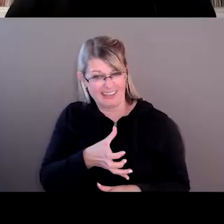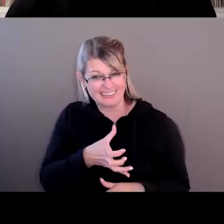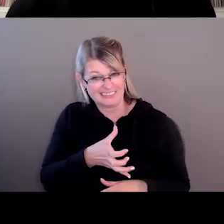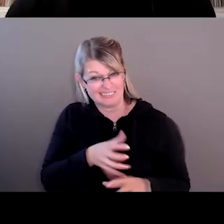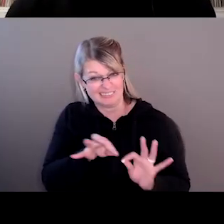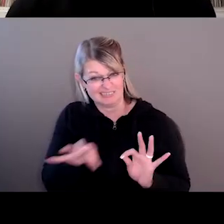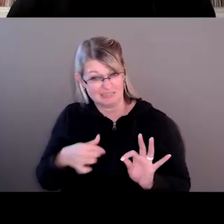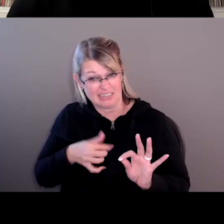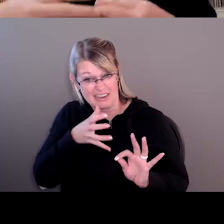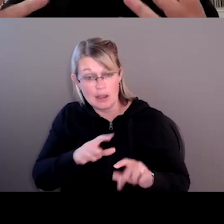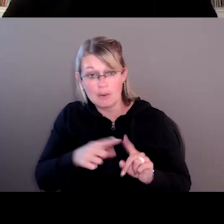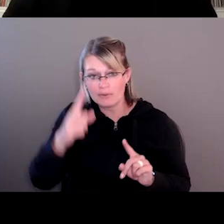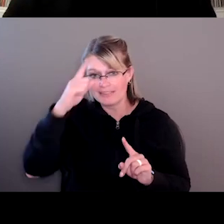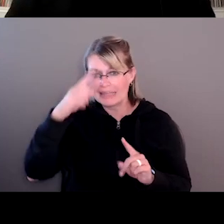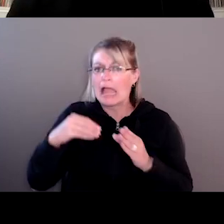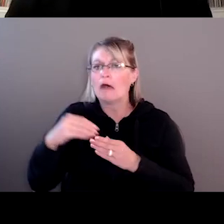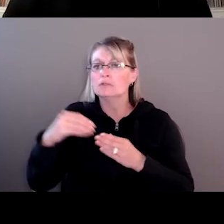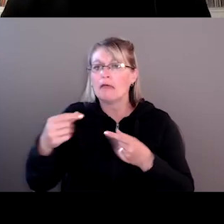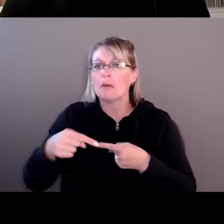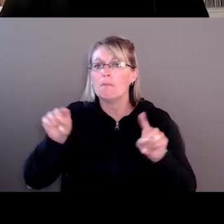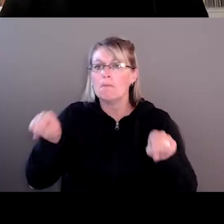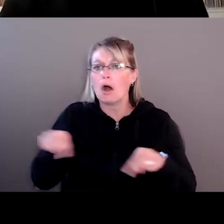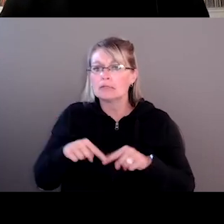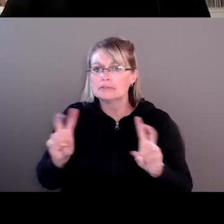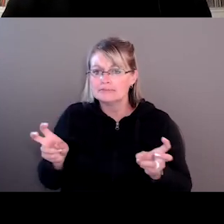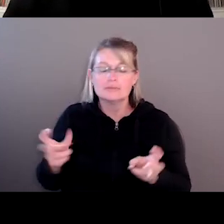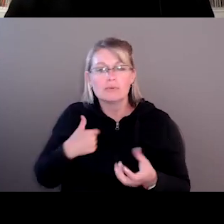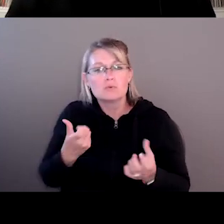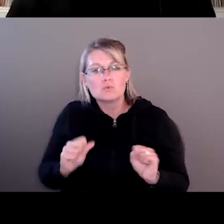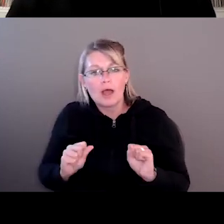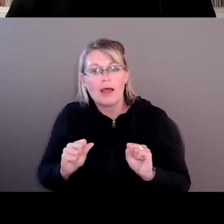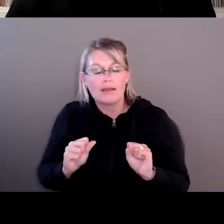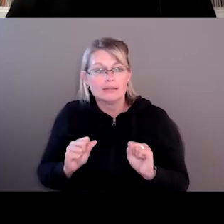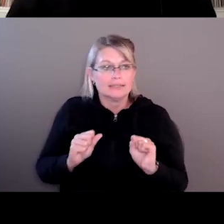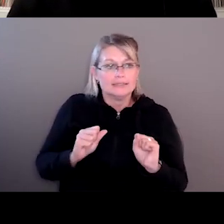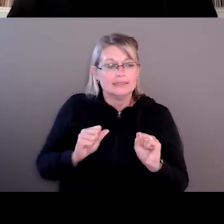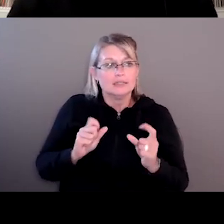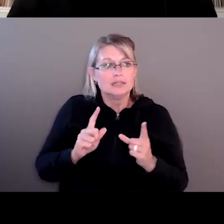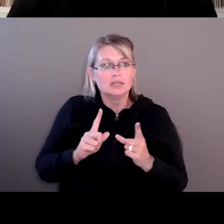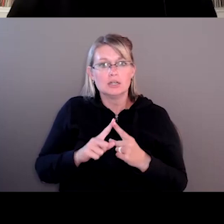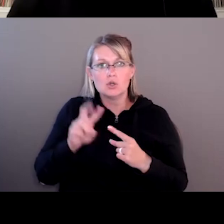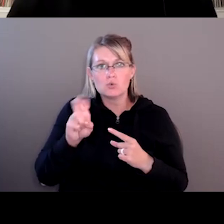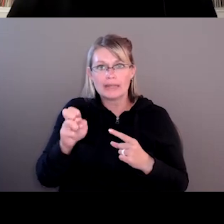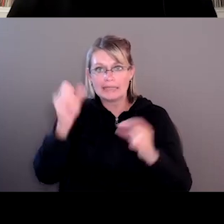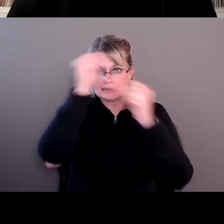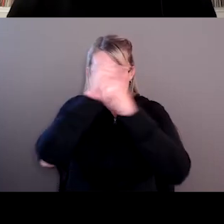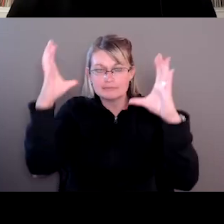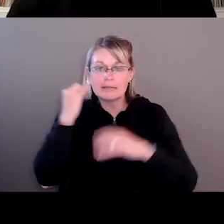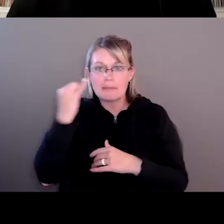anyway, we have to think outside the box. We have to try and reimagine what we do,